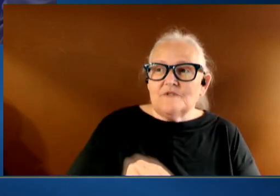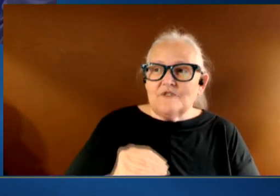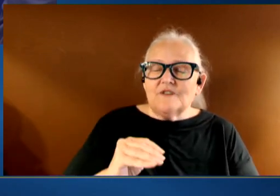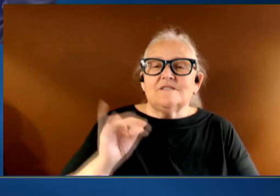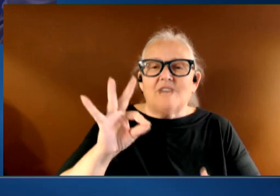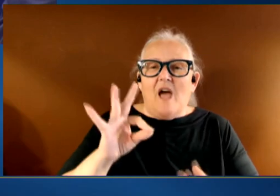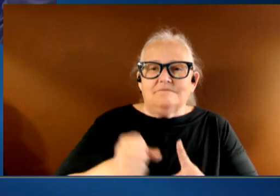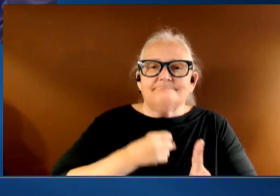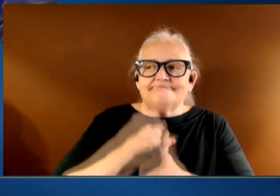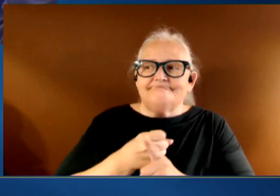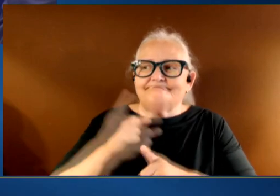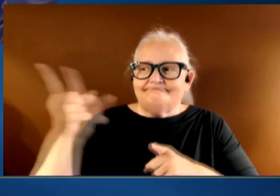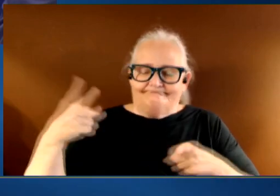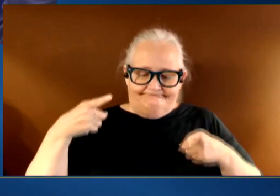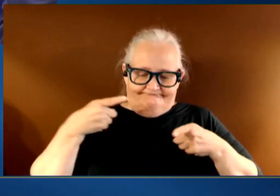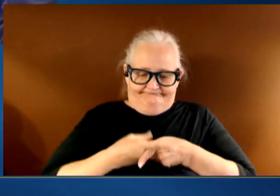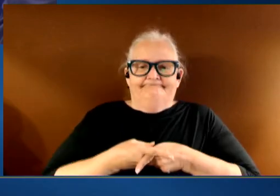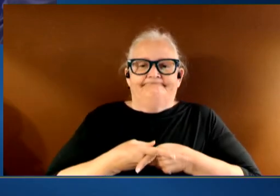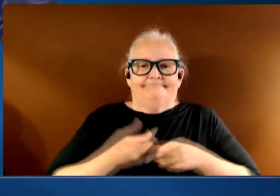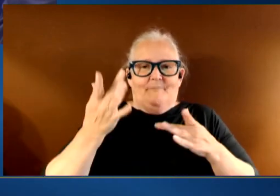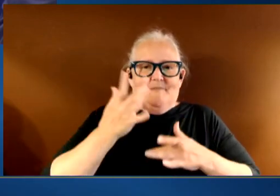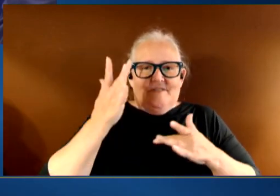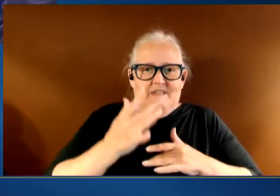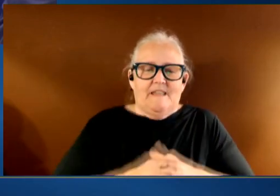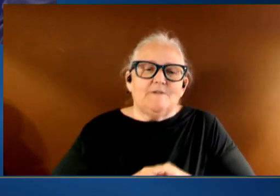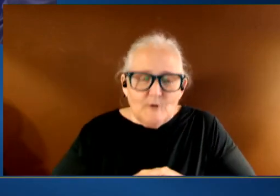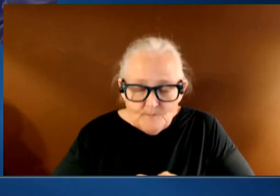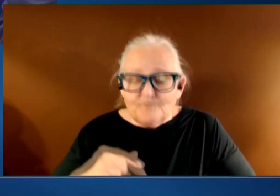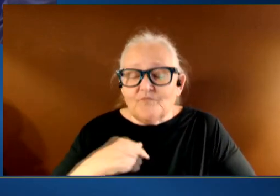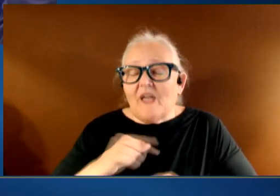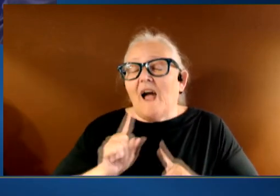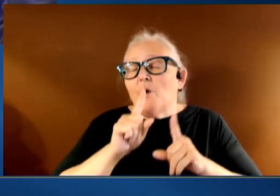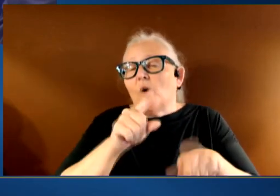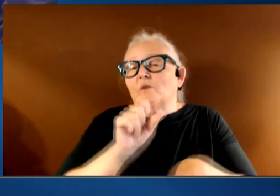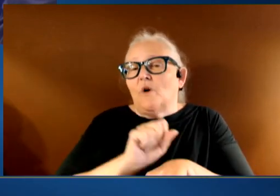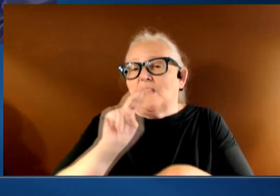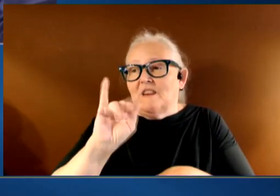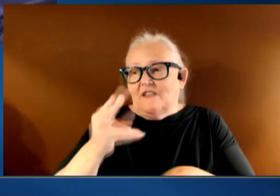So, when I first went to the NIH and worked with John Tisdale as a medical student,